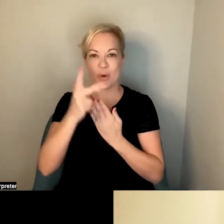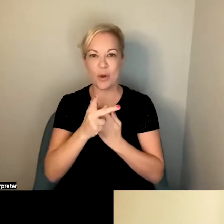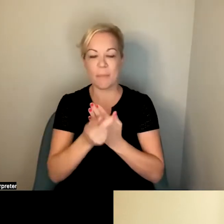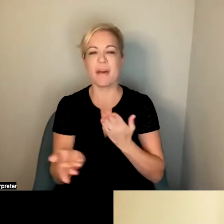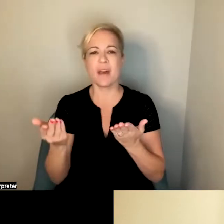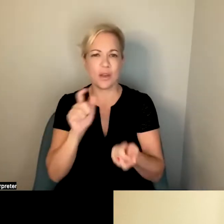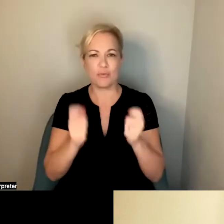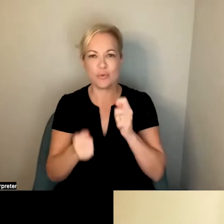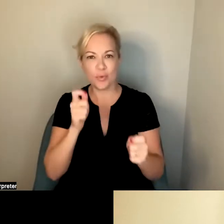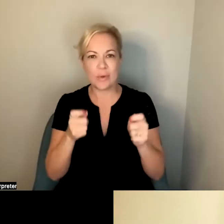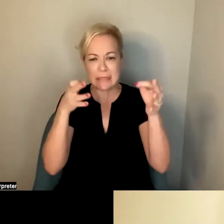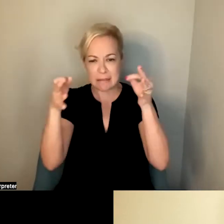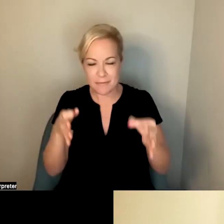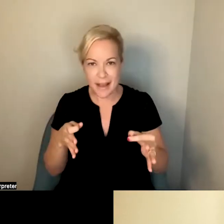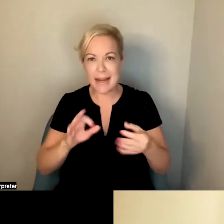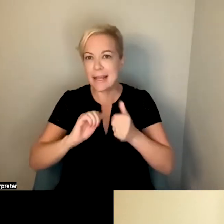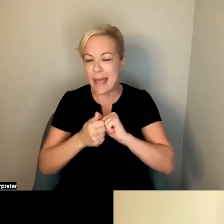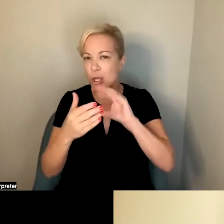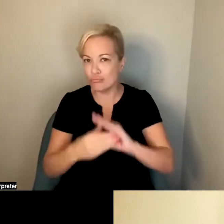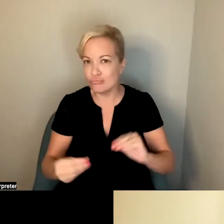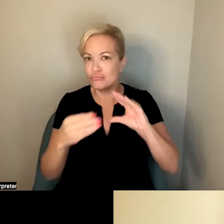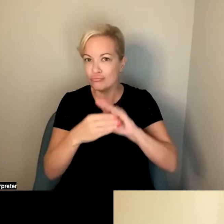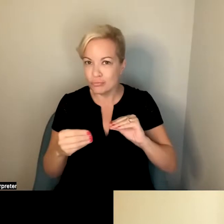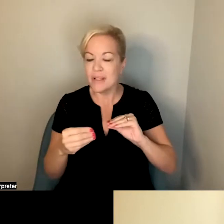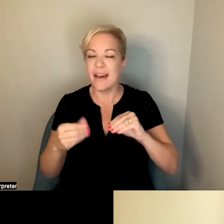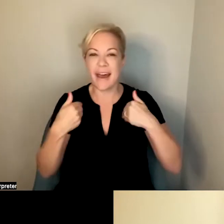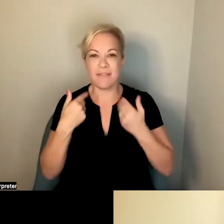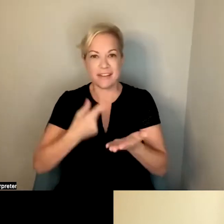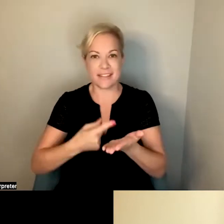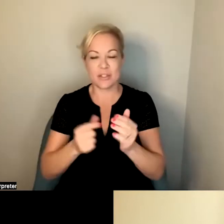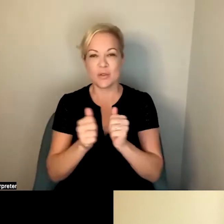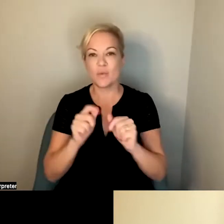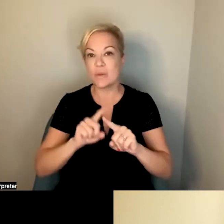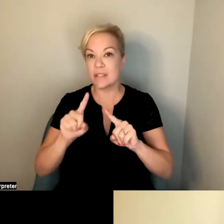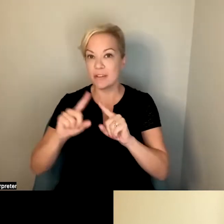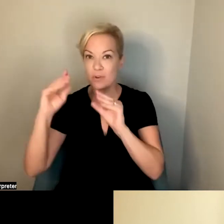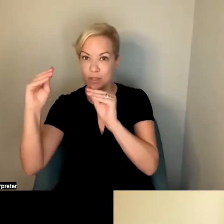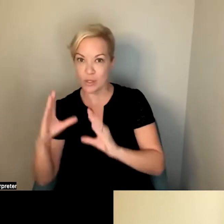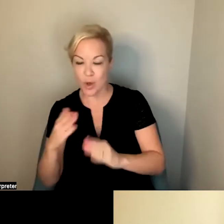series of conversations with scholars and leaders in the cultural sector. I'm Deborah Schwartz,